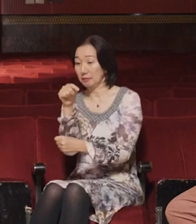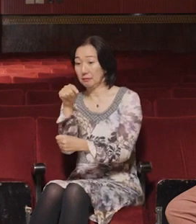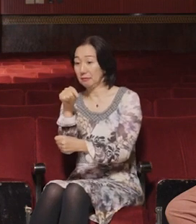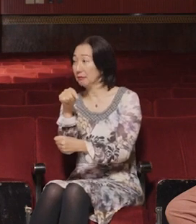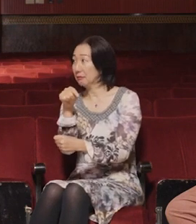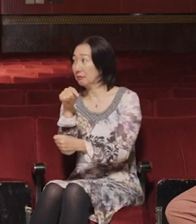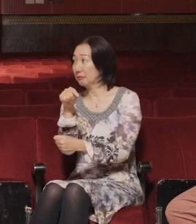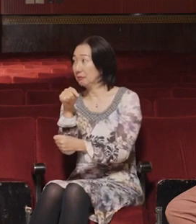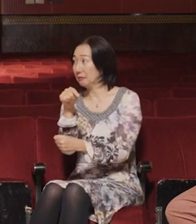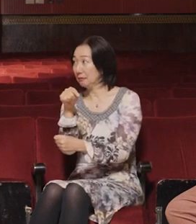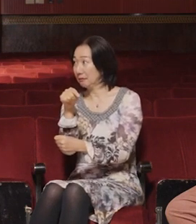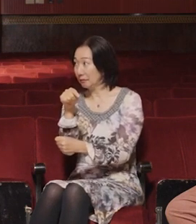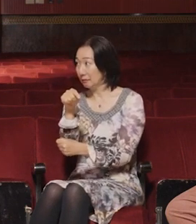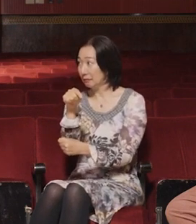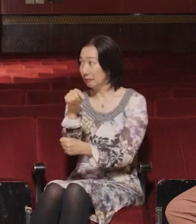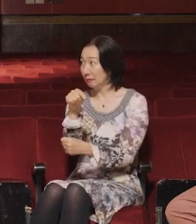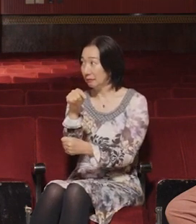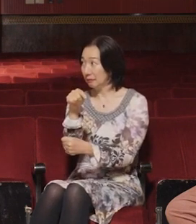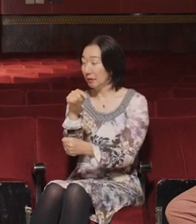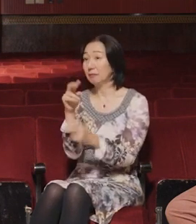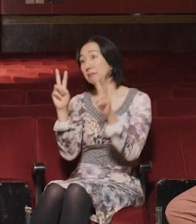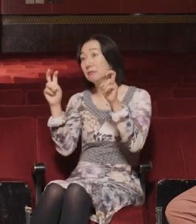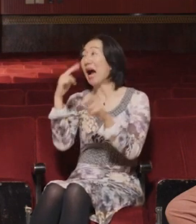actually access itself can definitely become art